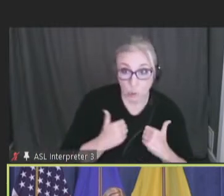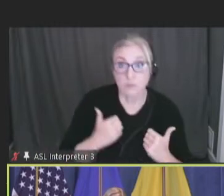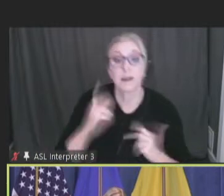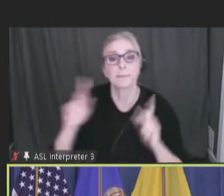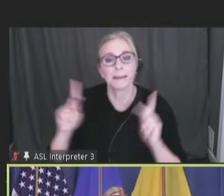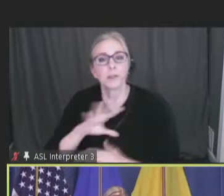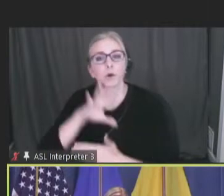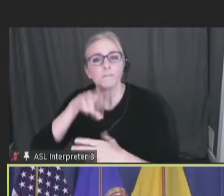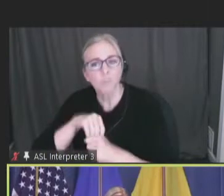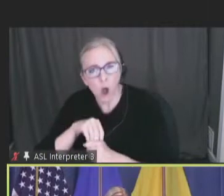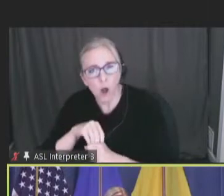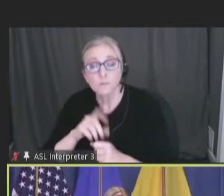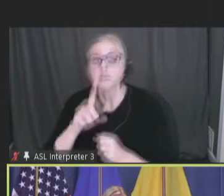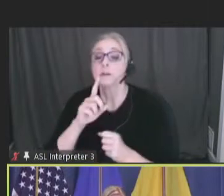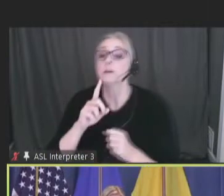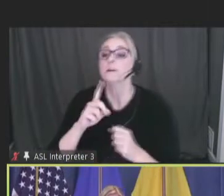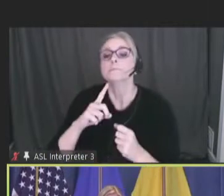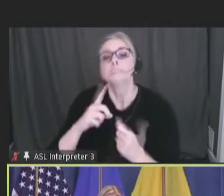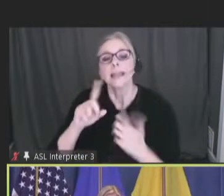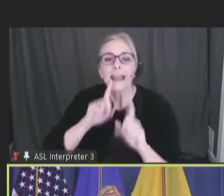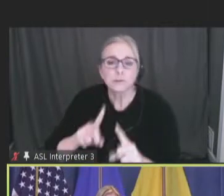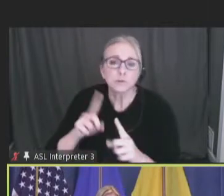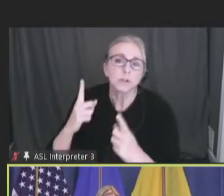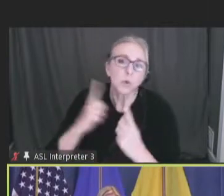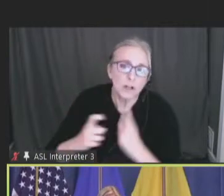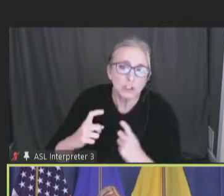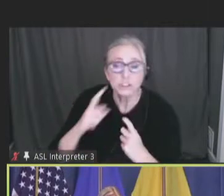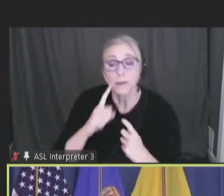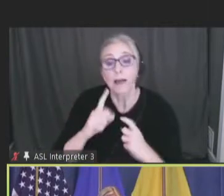addressing questions around child and teen COVID-19 vaccines,